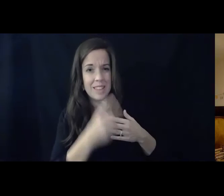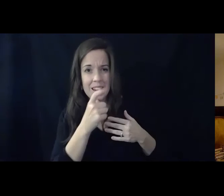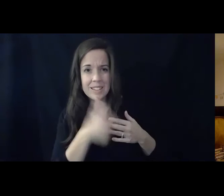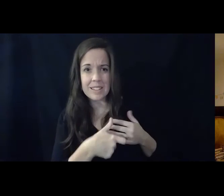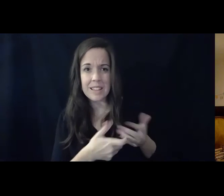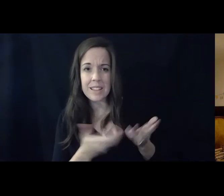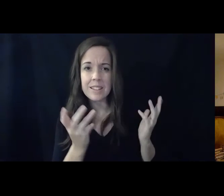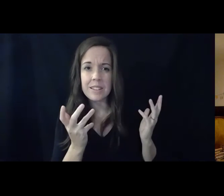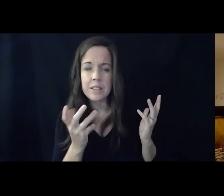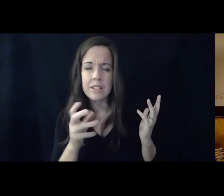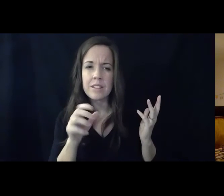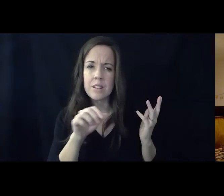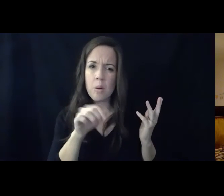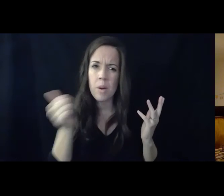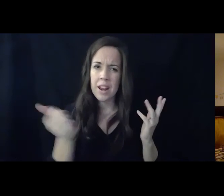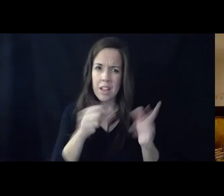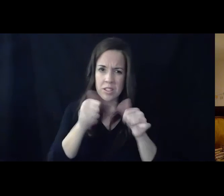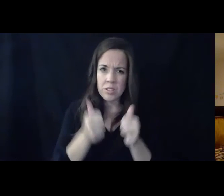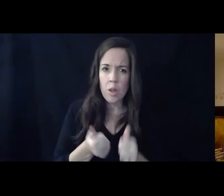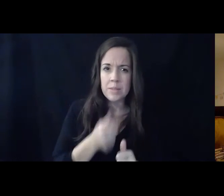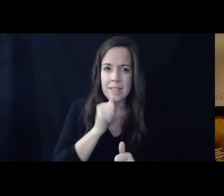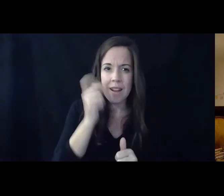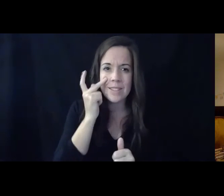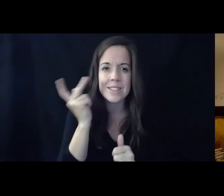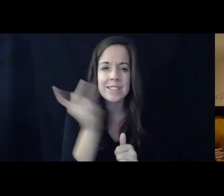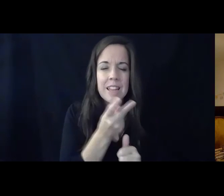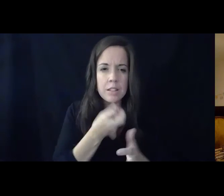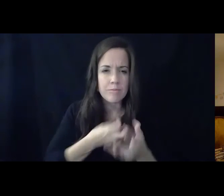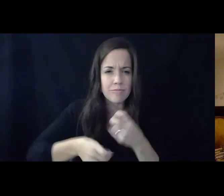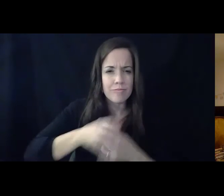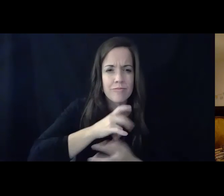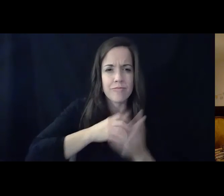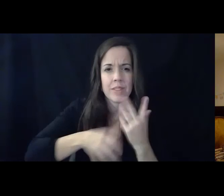skulked in me unseen, stirring in secret vats with milk yet untapped, and blood,